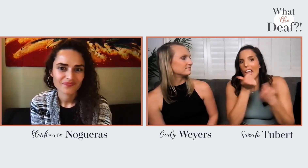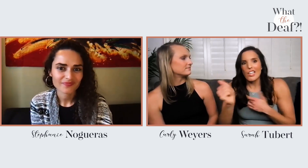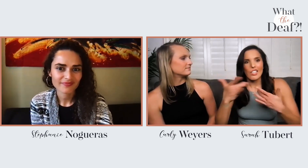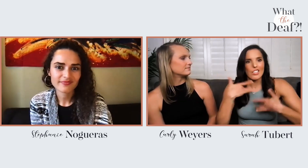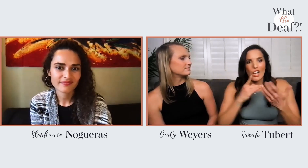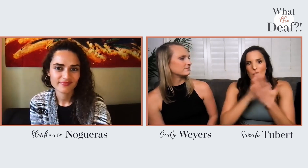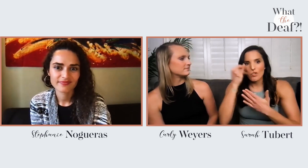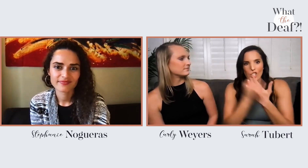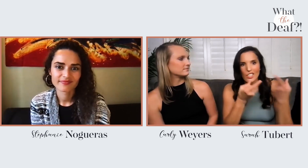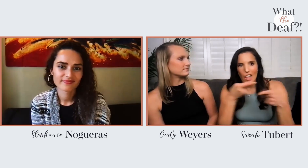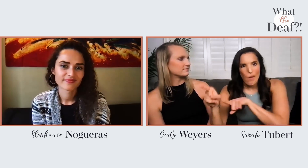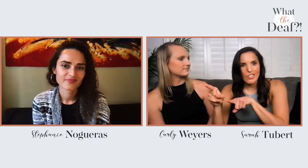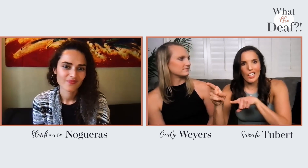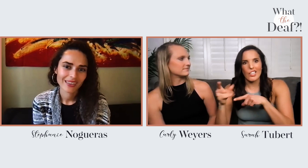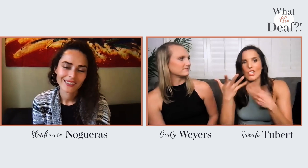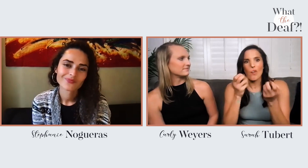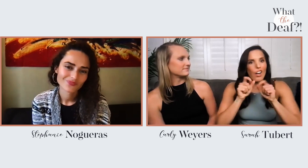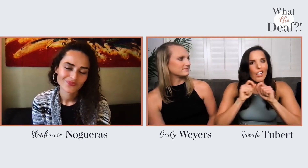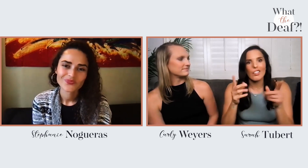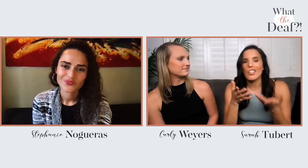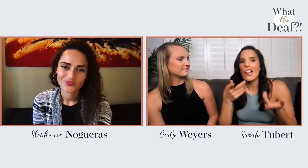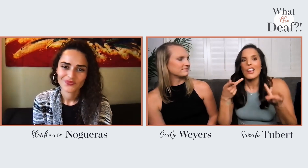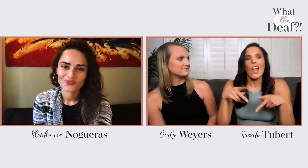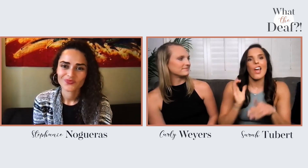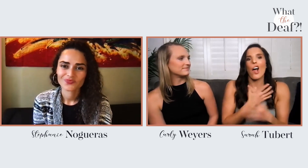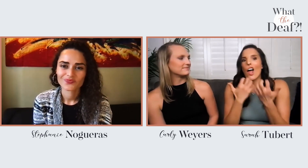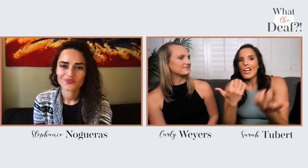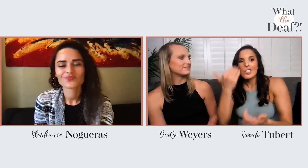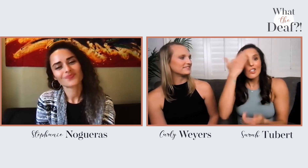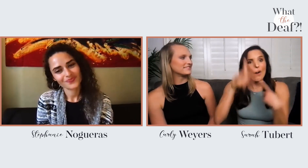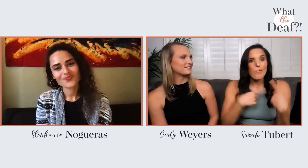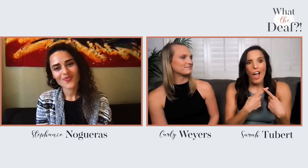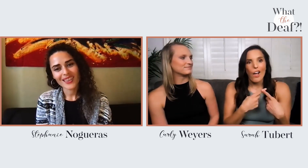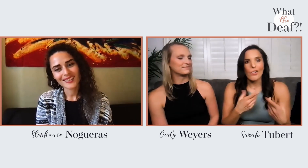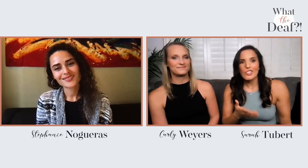do you have any exciting projects happening that you want to let our audience know about?